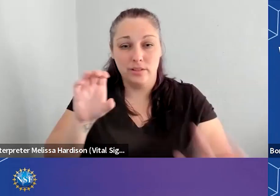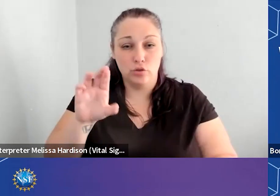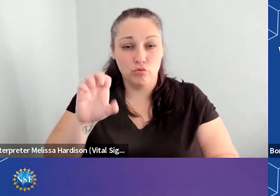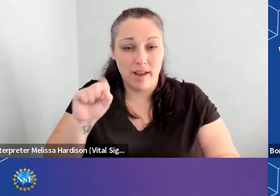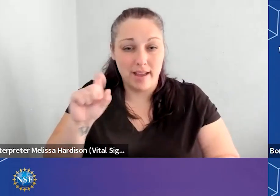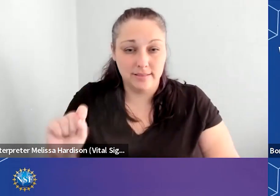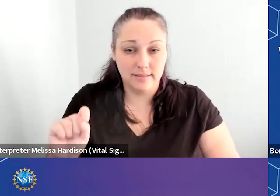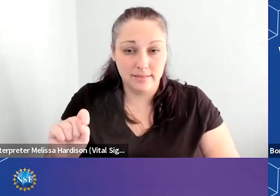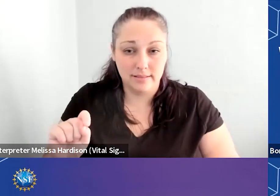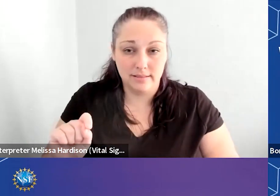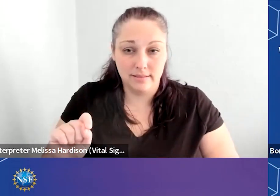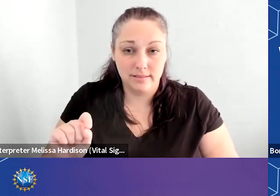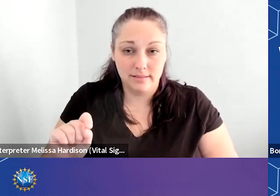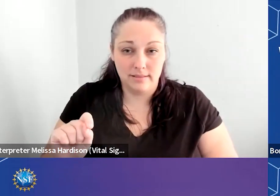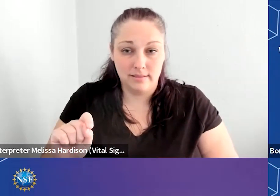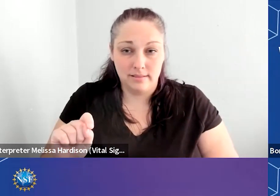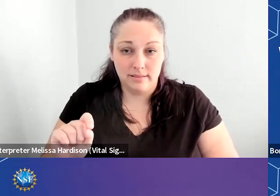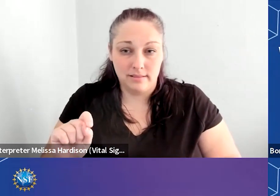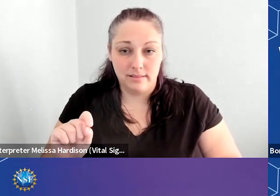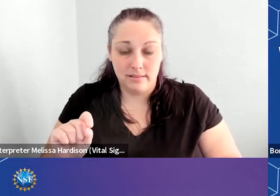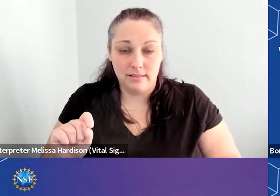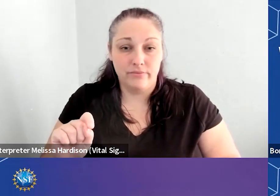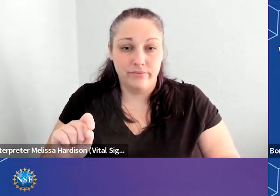but there are other programs out there also.